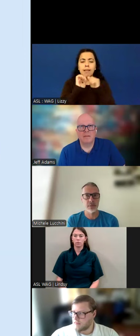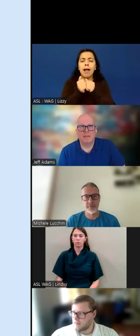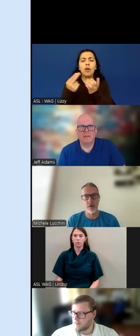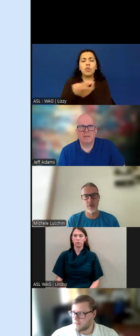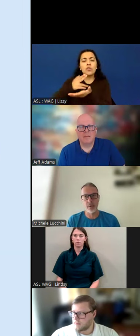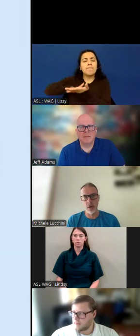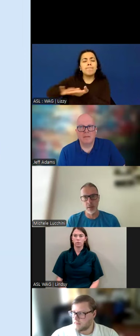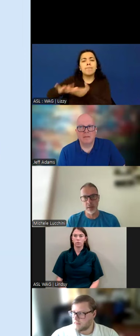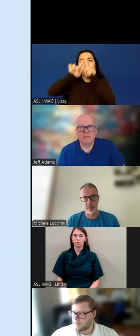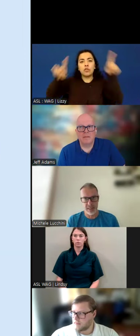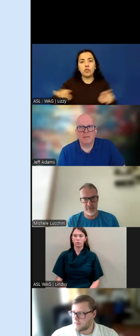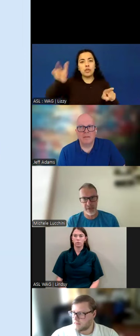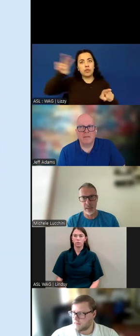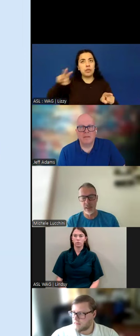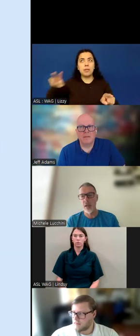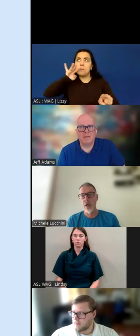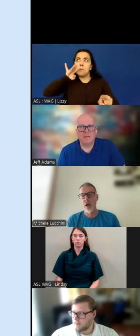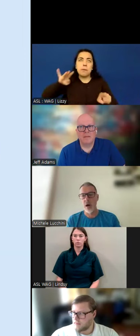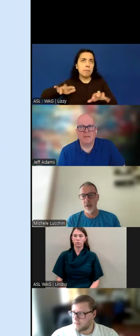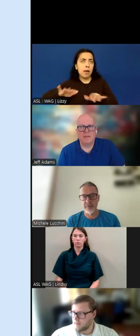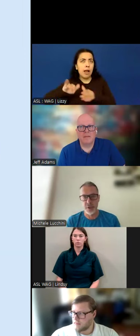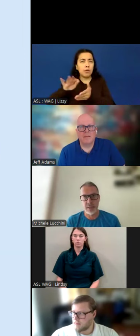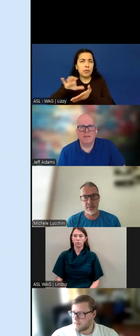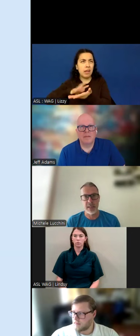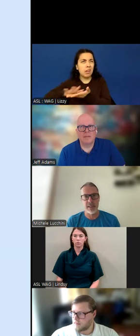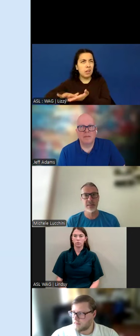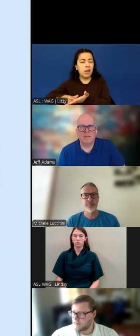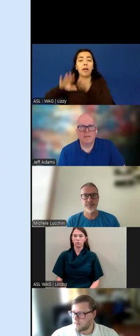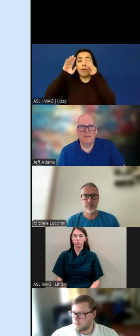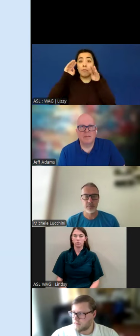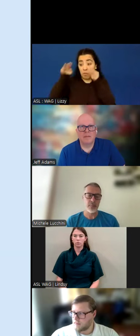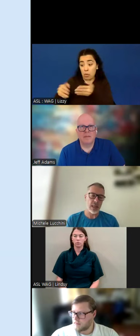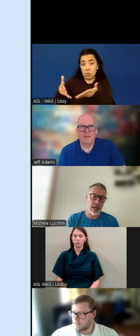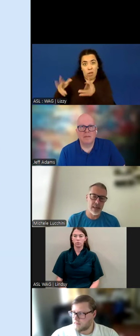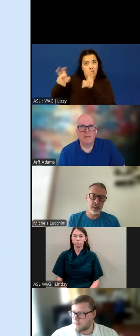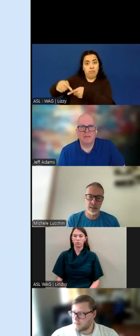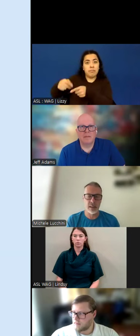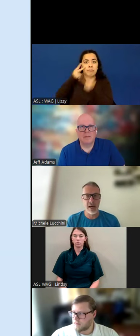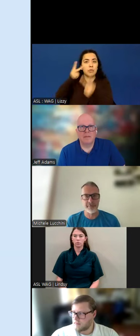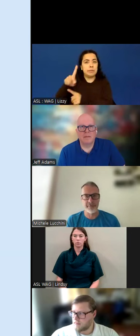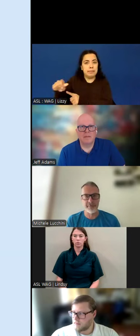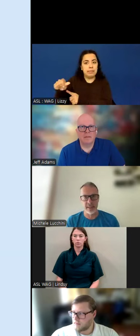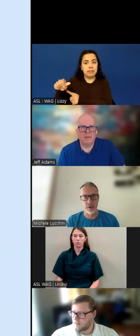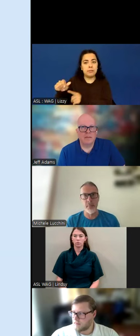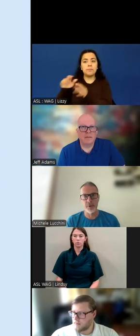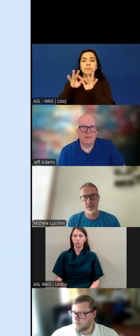we focused on, specifically on visual disabilities. And after that, on multiple